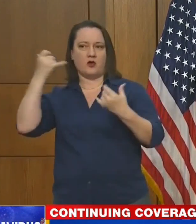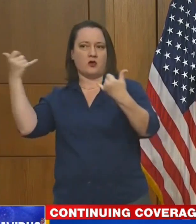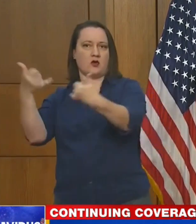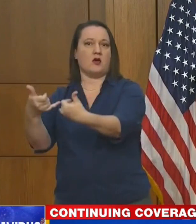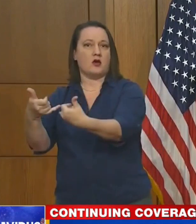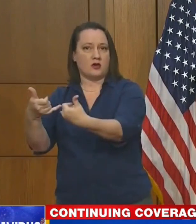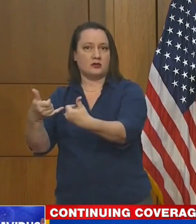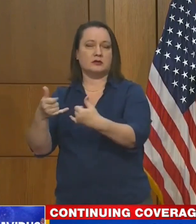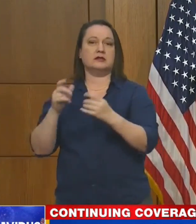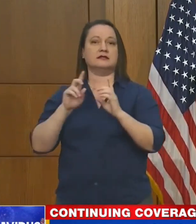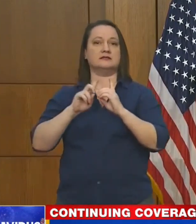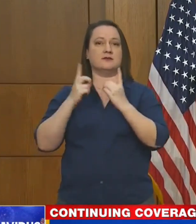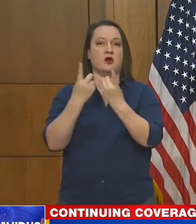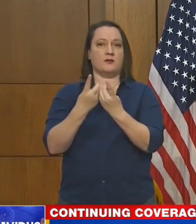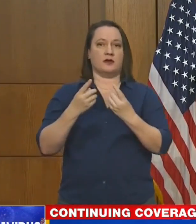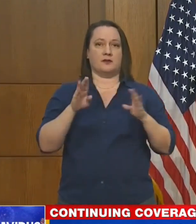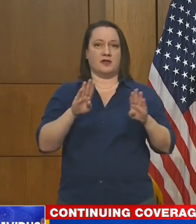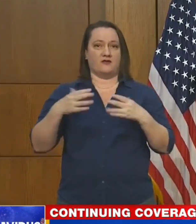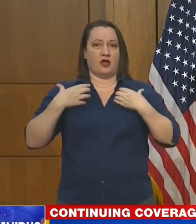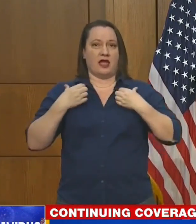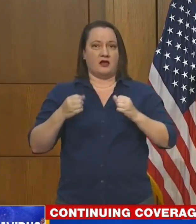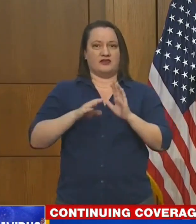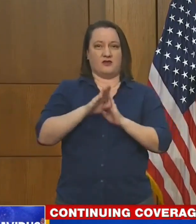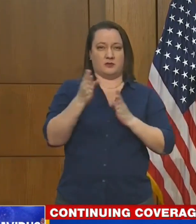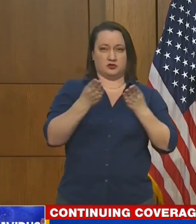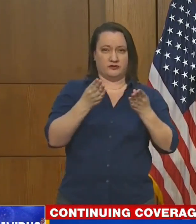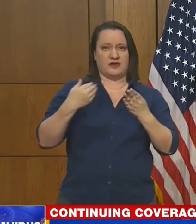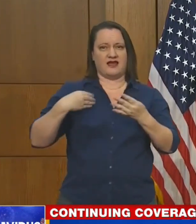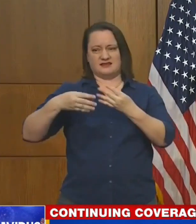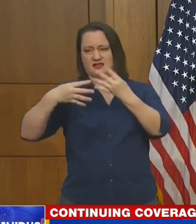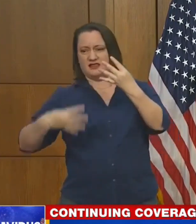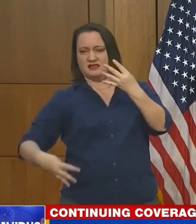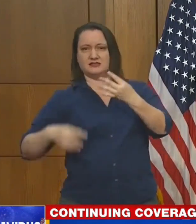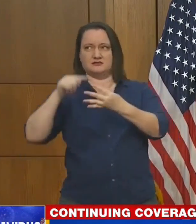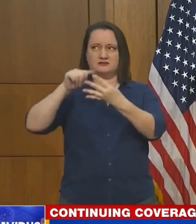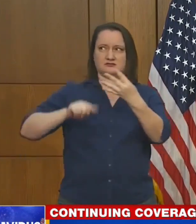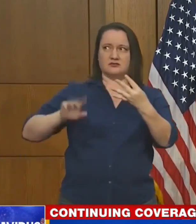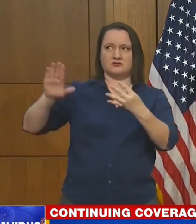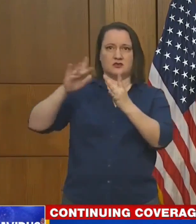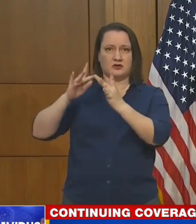MEETINGS BY VIDEO OUR PHONE CALL. THE DEPARTMENT OF BEHAVIORAL HEALTH AND DEVELOPMENTAL SERVICES WEBSITE